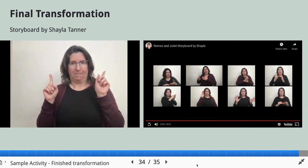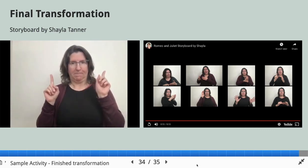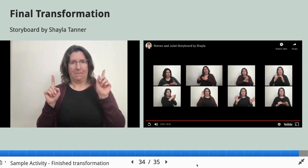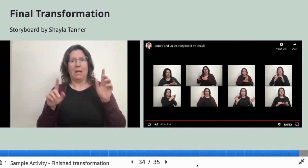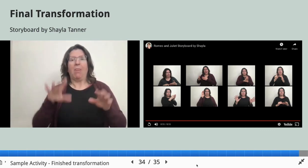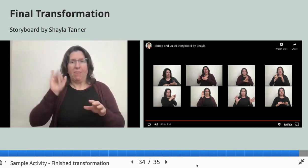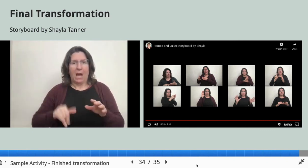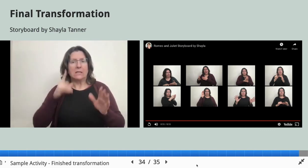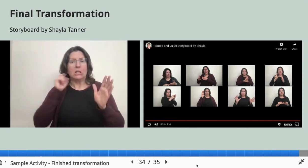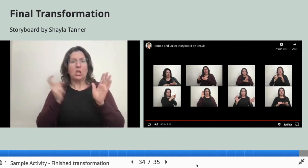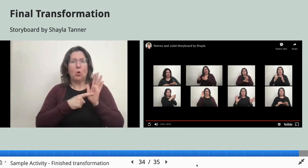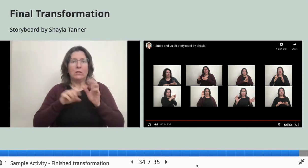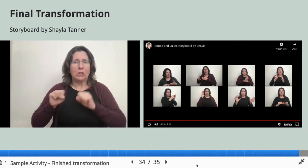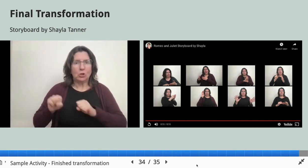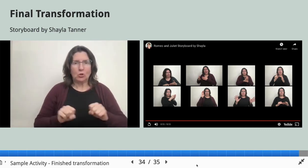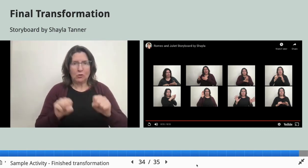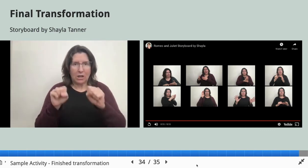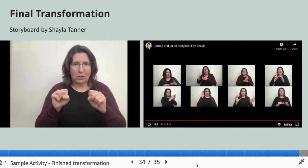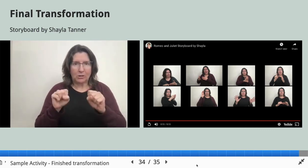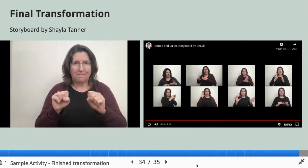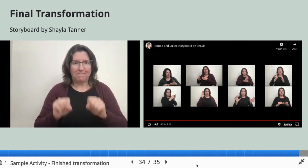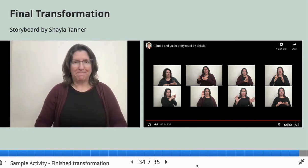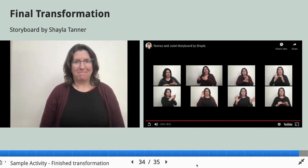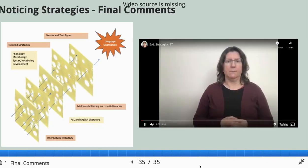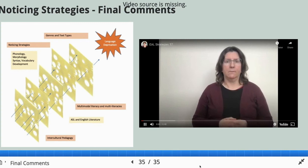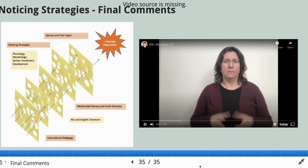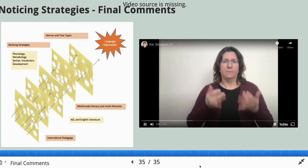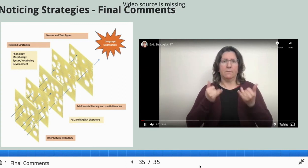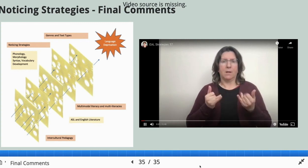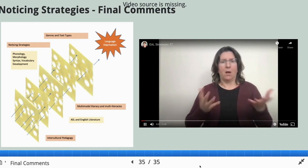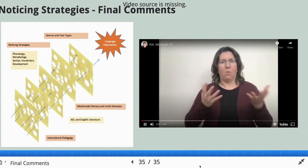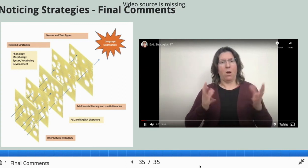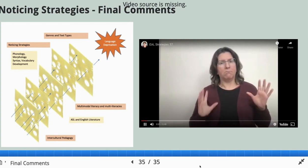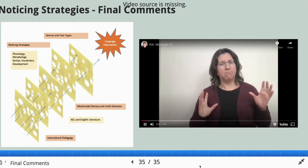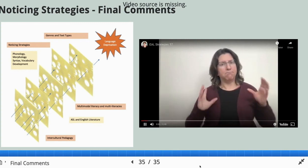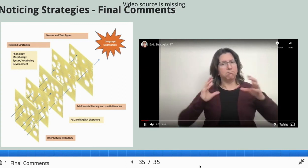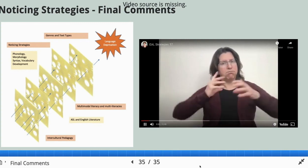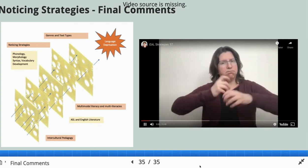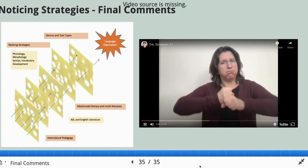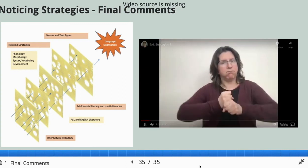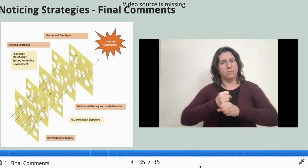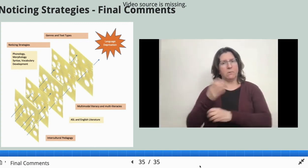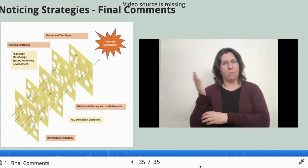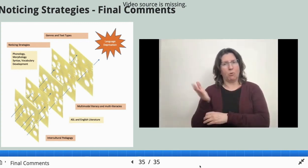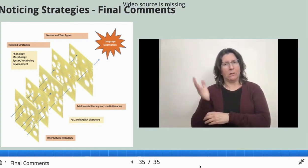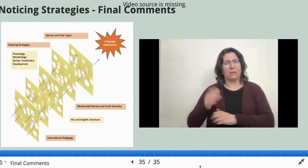leading the students to deepen their noticing skills. Now to summarize . . .